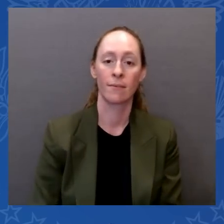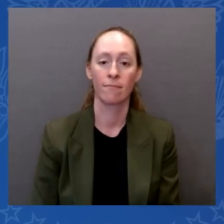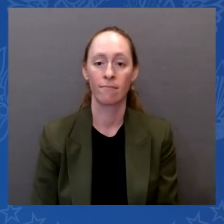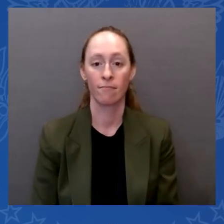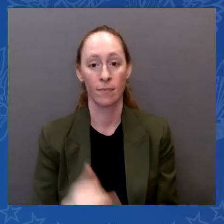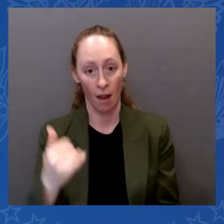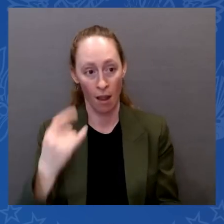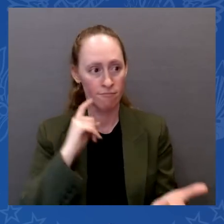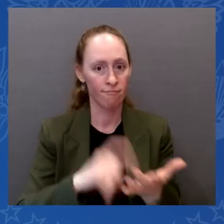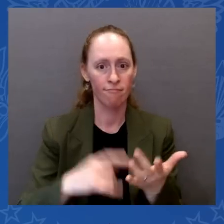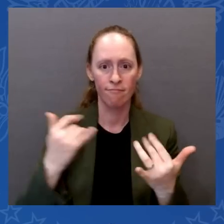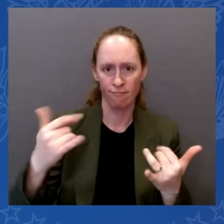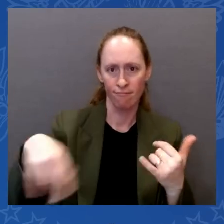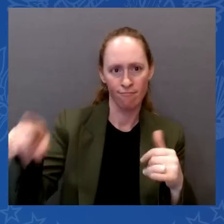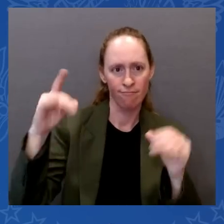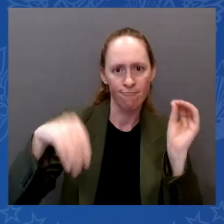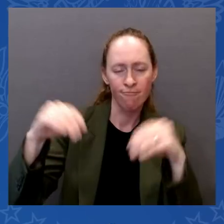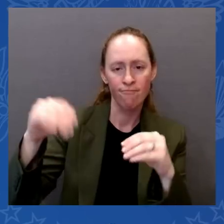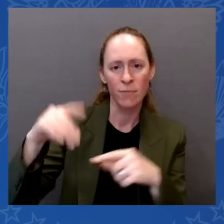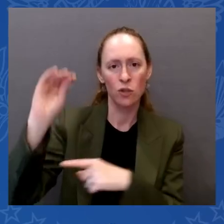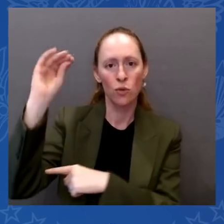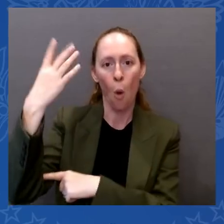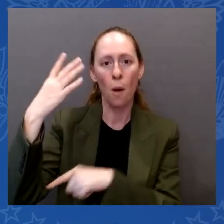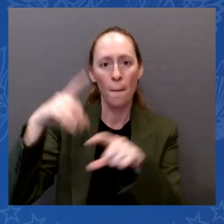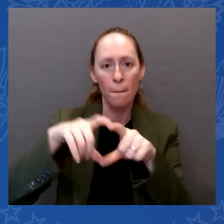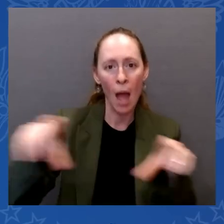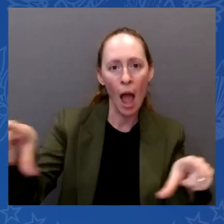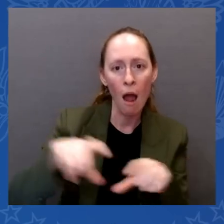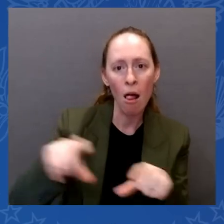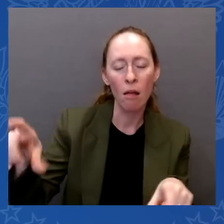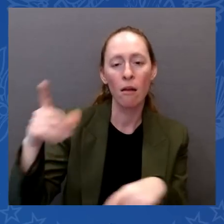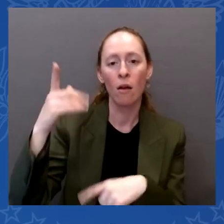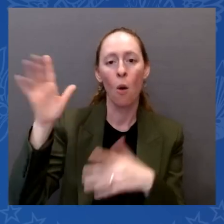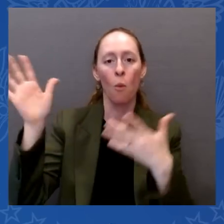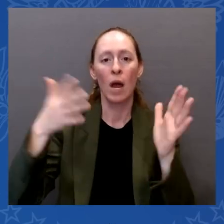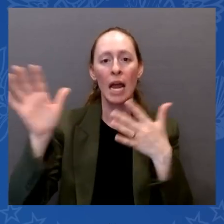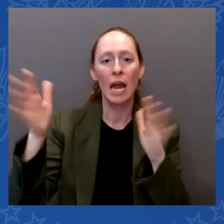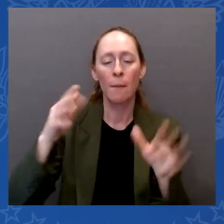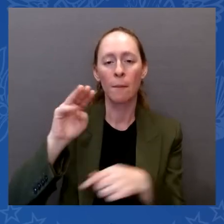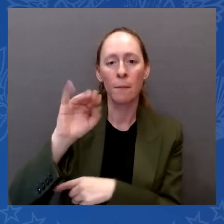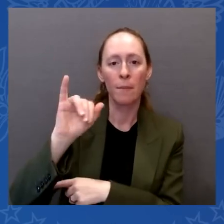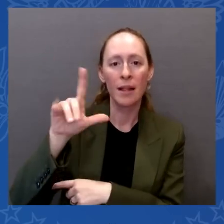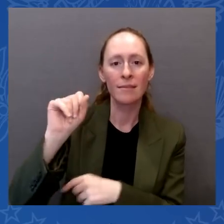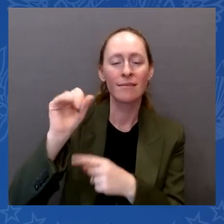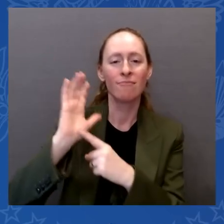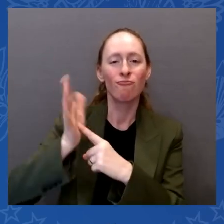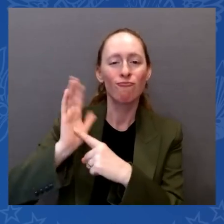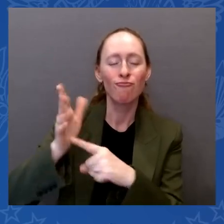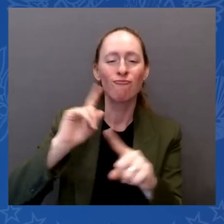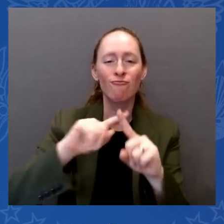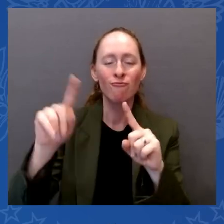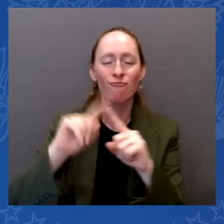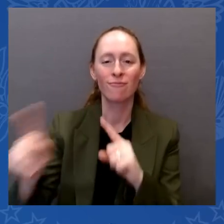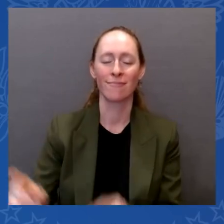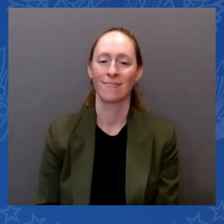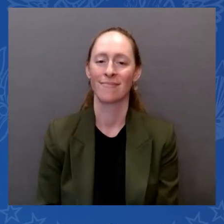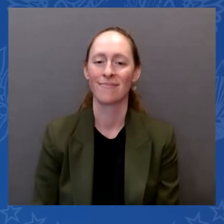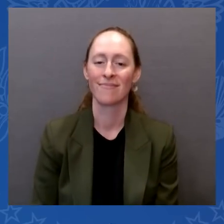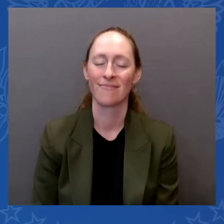I was in part of Ohio looking at the -- at the facilities where they're training people on wind turbines.